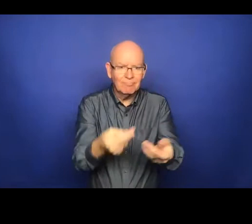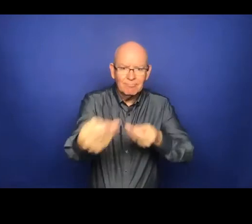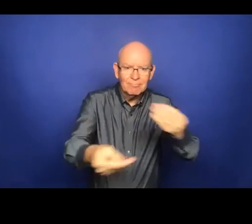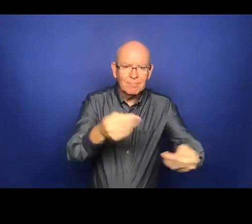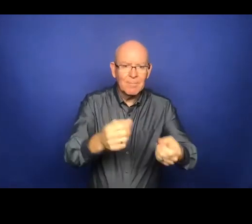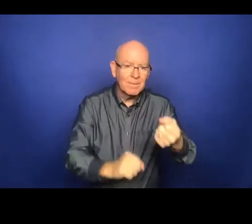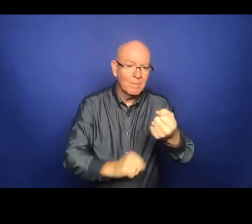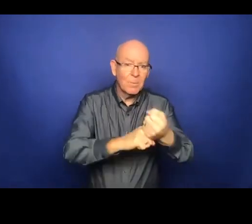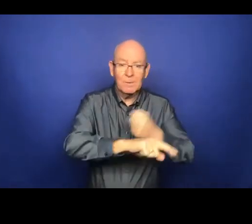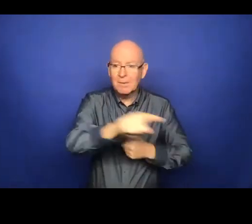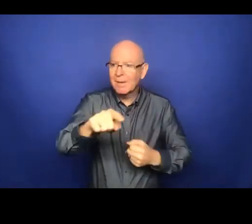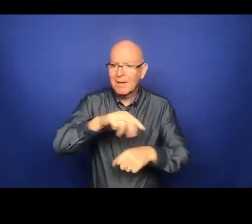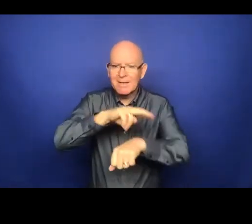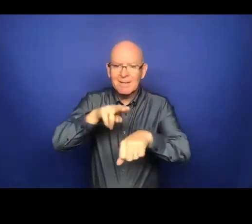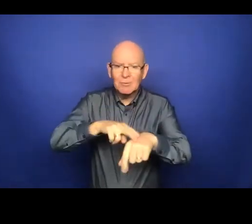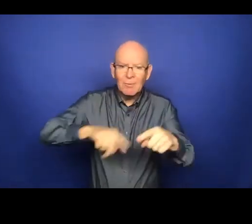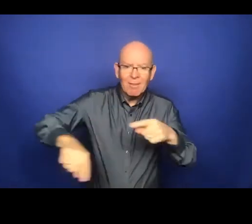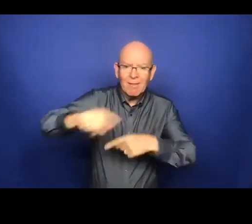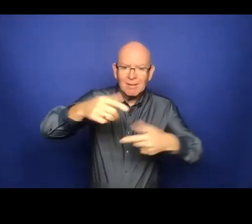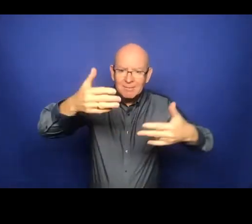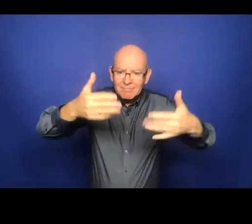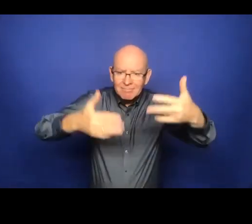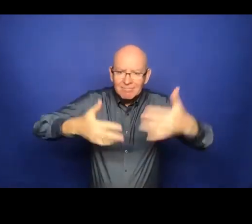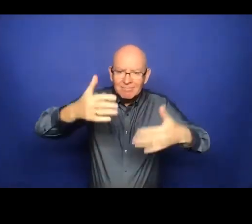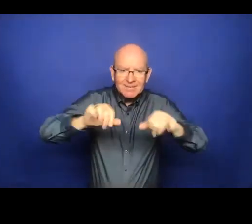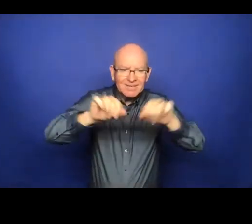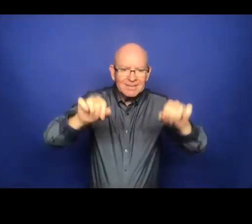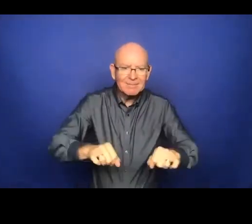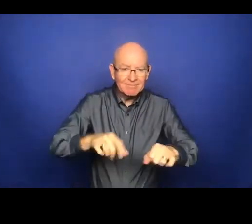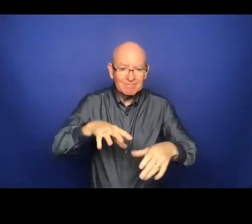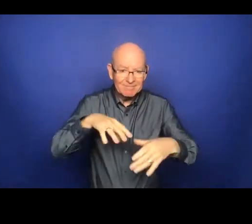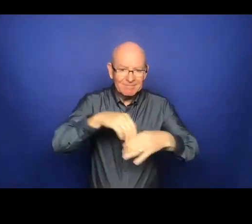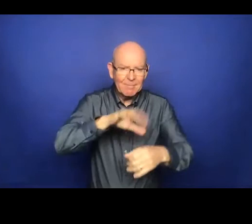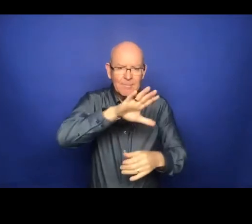support and inspire policy makers